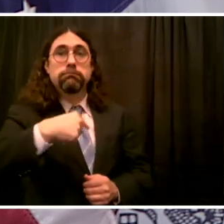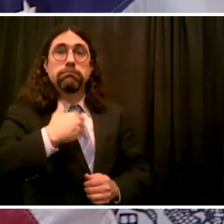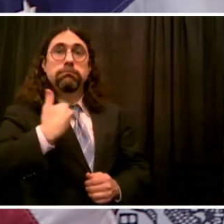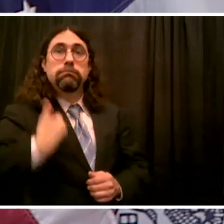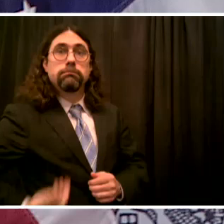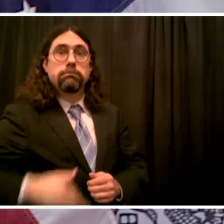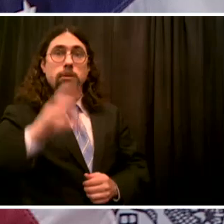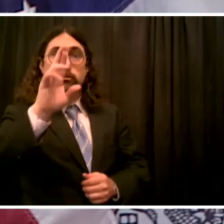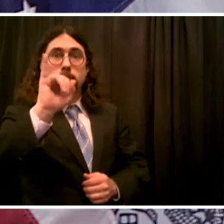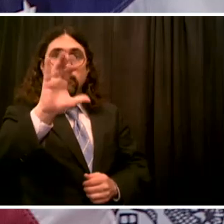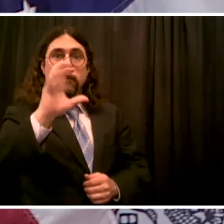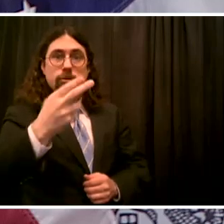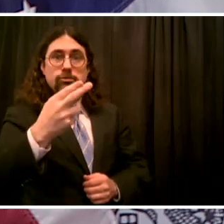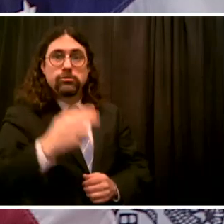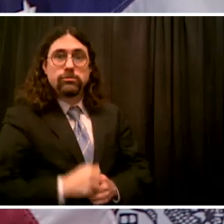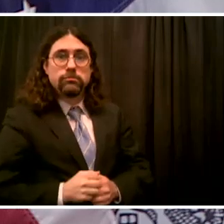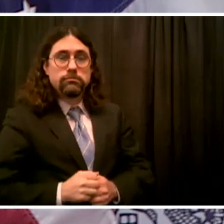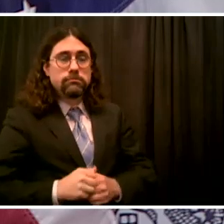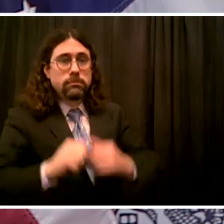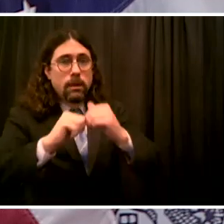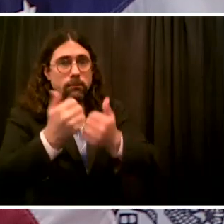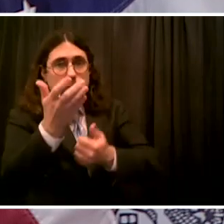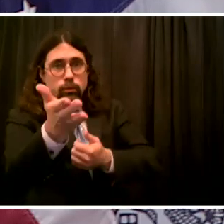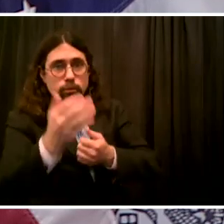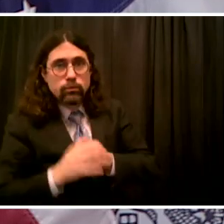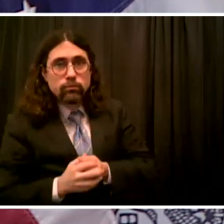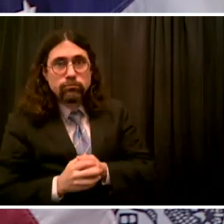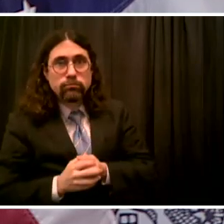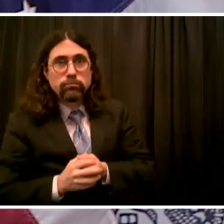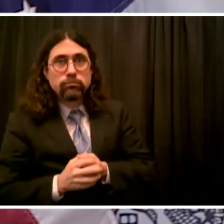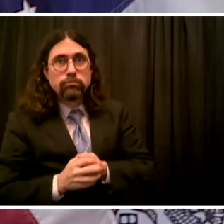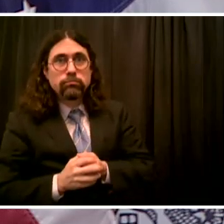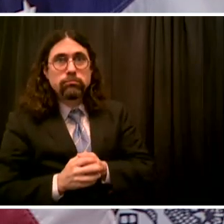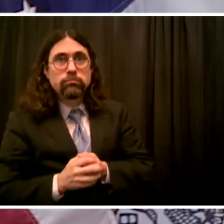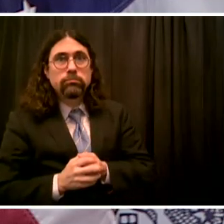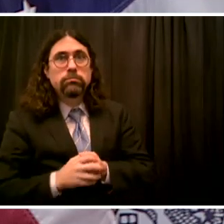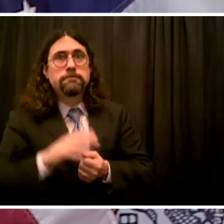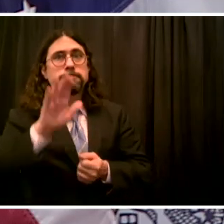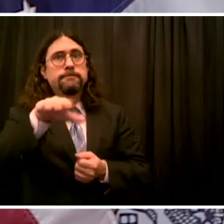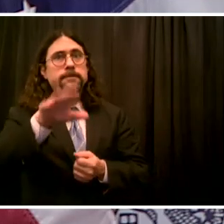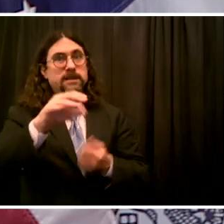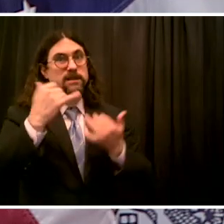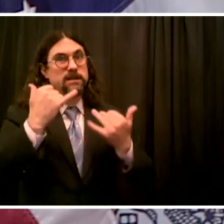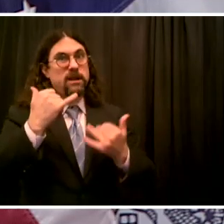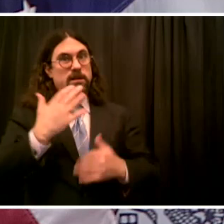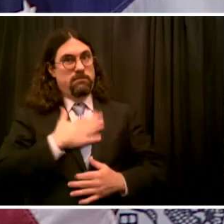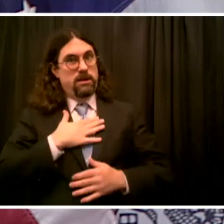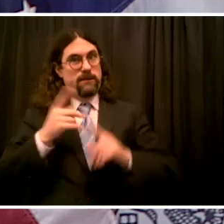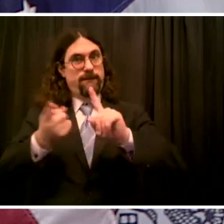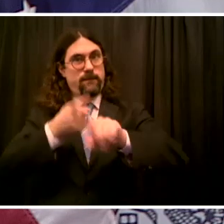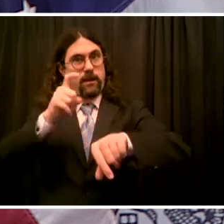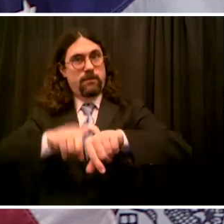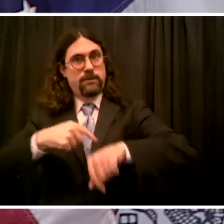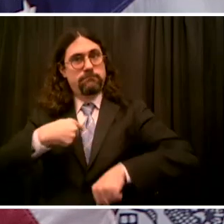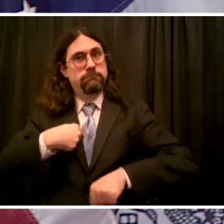MR. MAYOR, ARE YOU HEAR ME? > >YAHE, ICRH, HOW ARE YOU DOING? I'M DOING OKAY NOW. I'M JUST